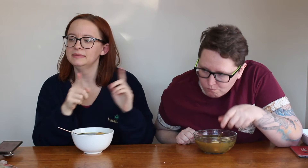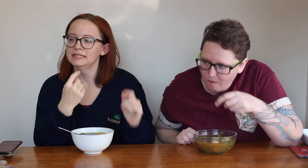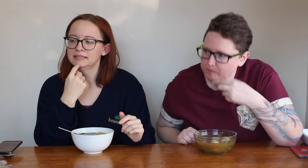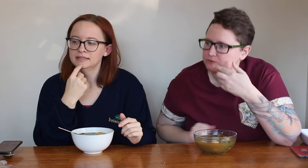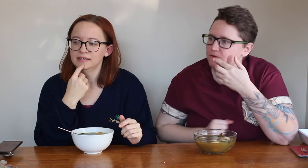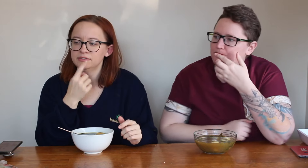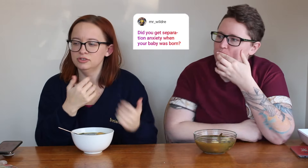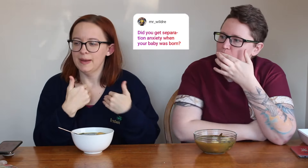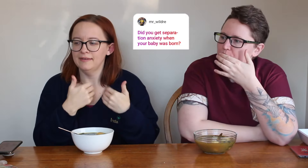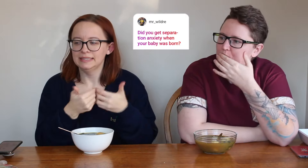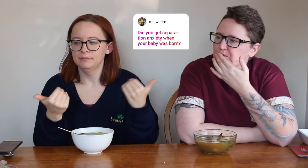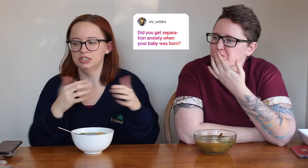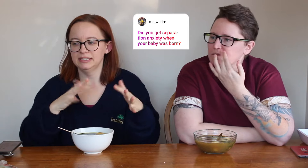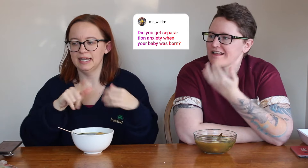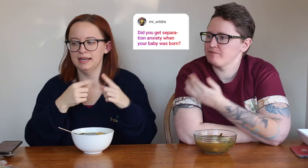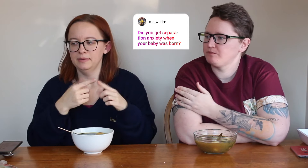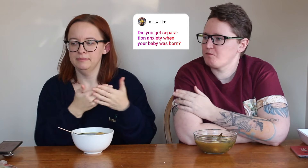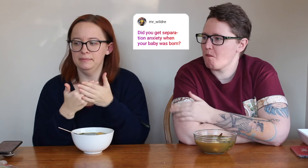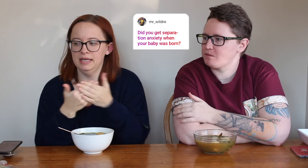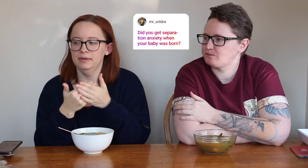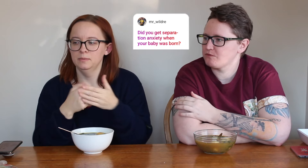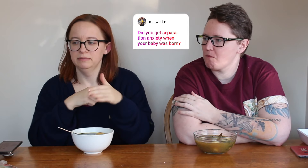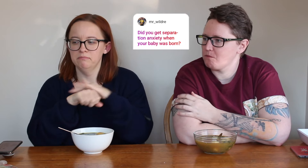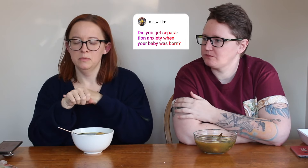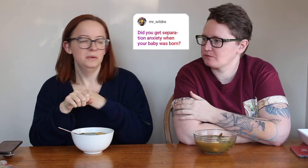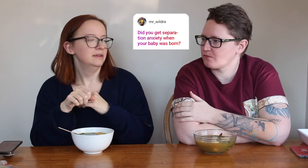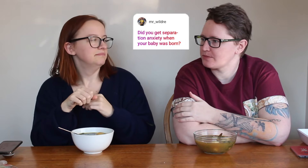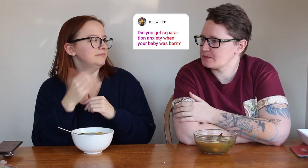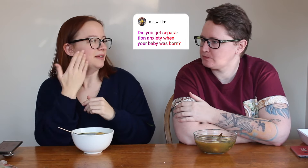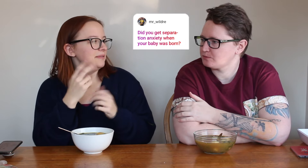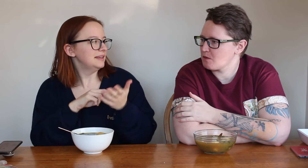We had a lot of things happen which we'll talk about later, but let's go ahead with the questions.